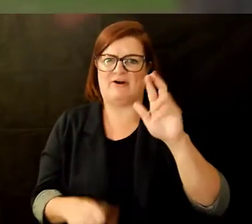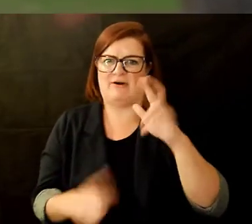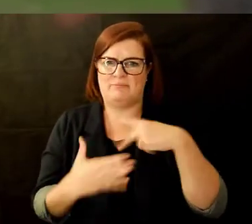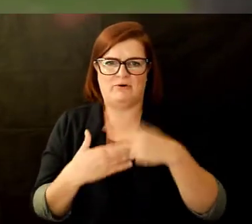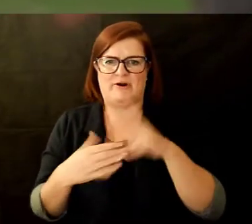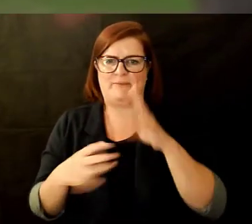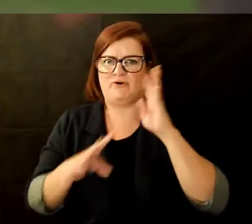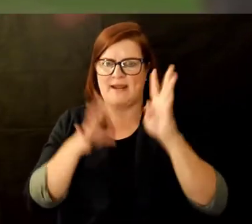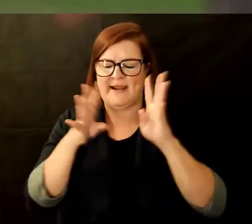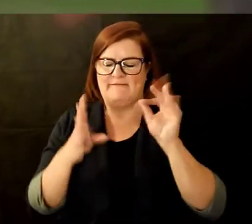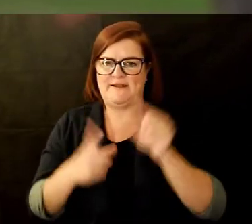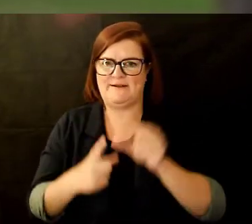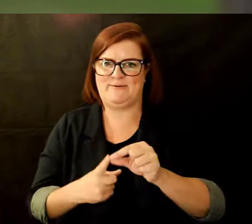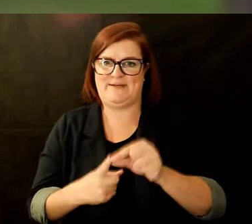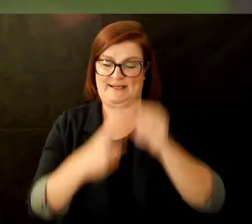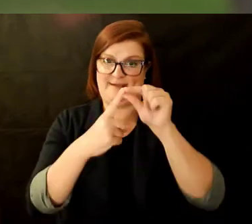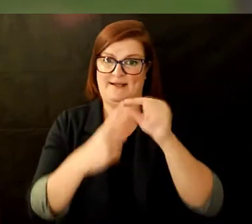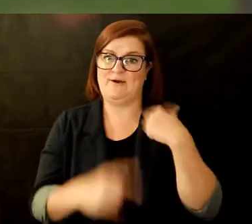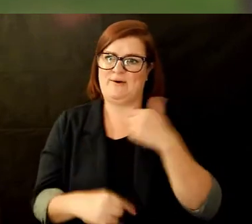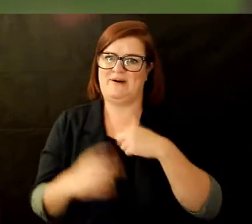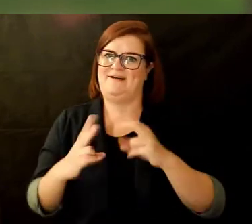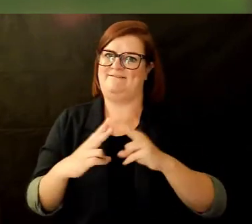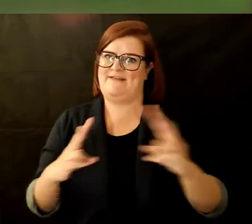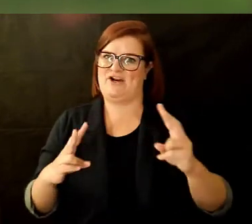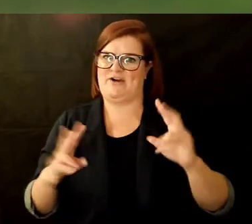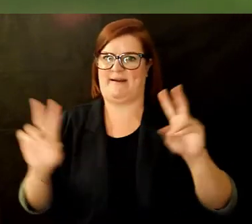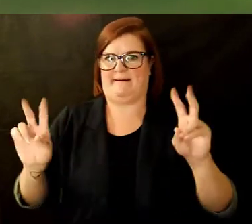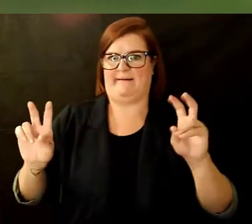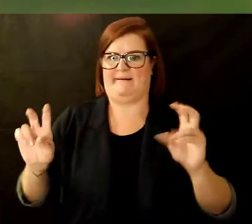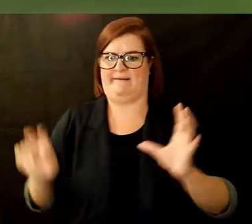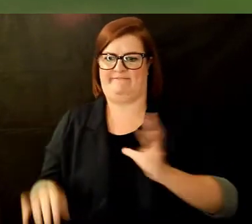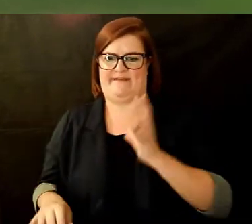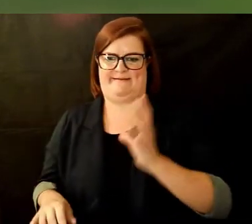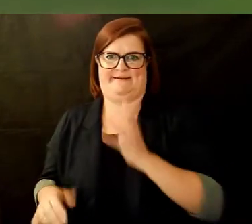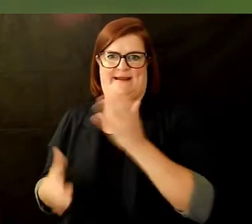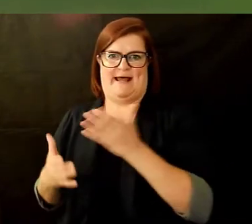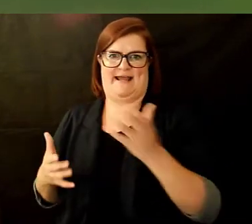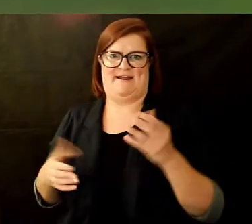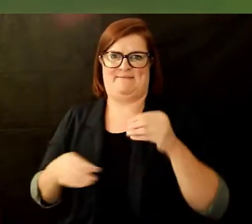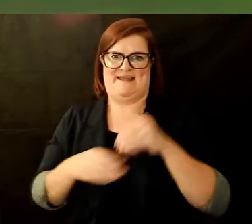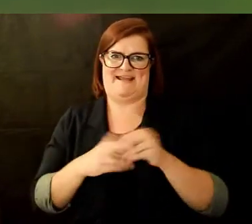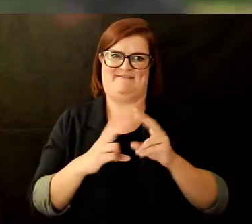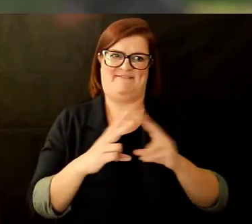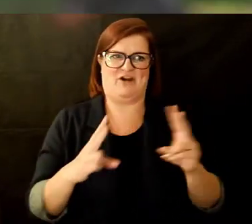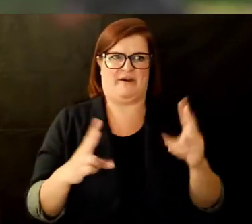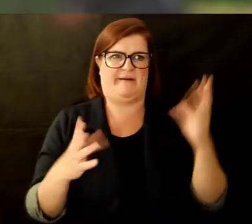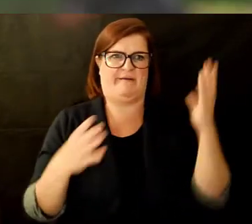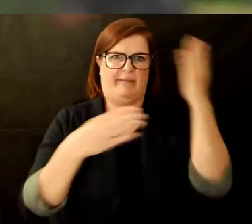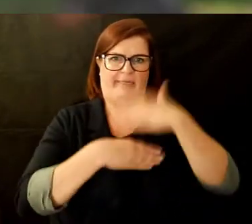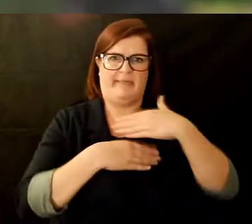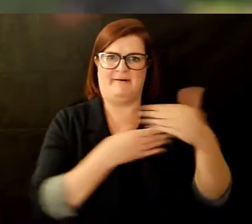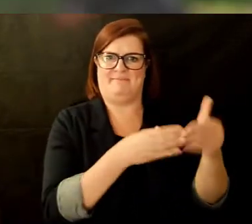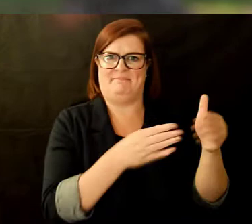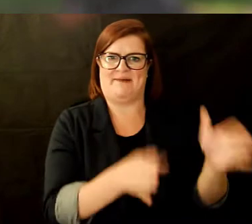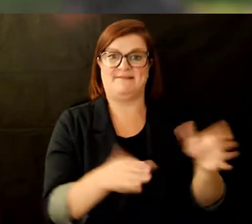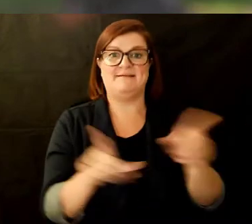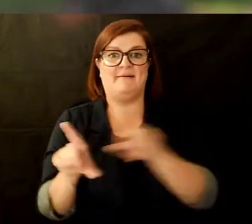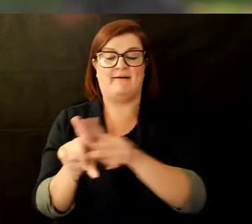is that we're a very fancy item inside a very unassuming box. We're also here to figure out the long term solution,